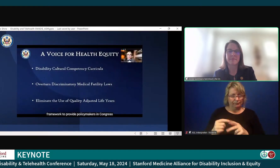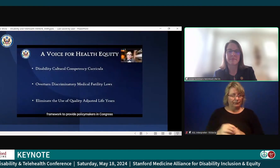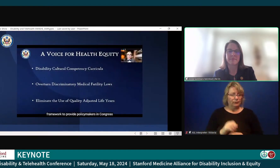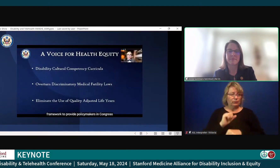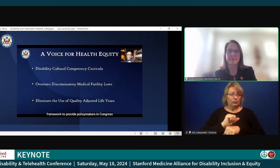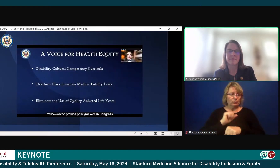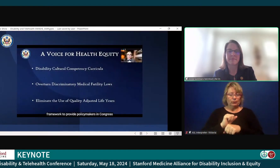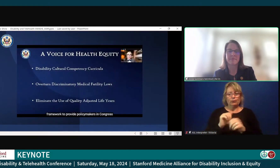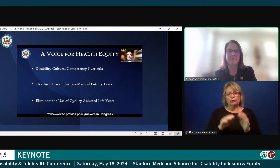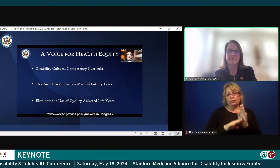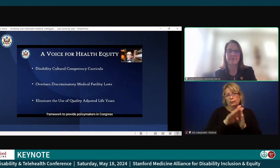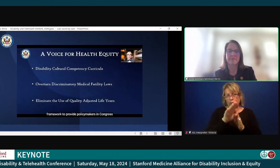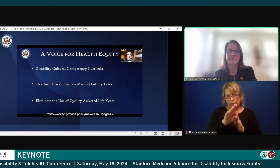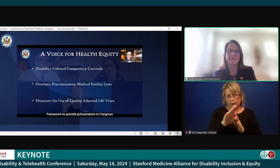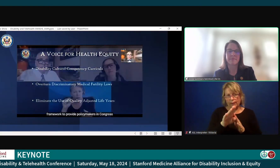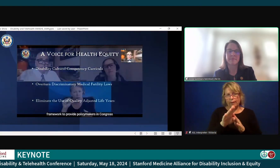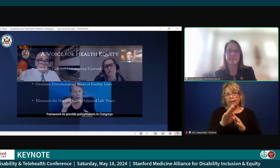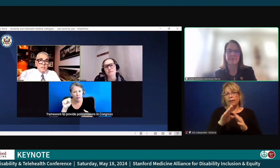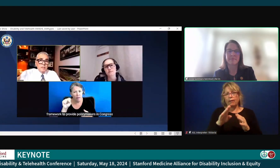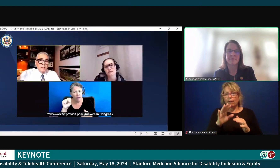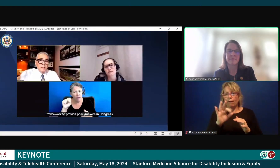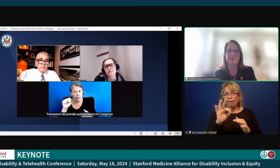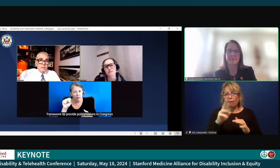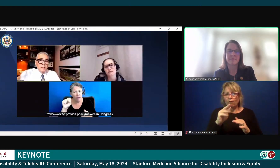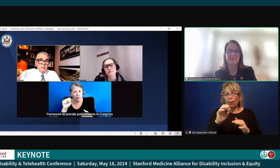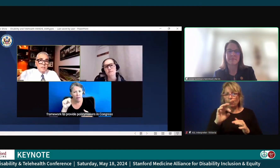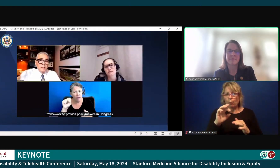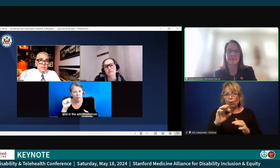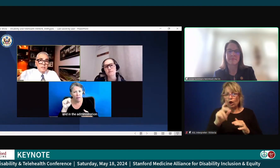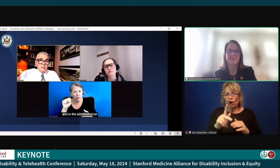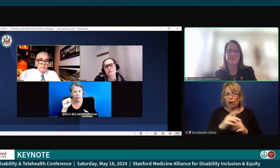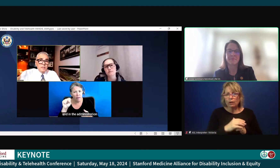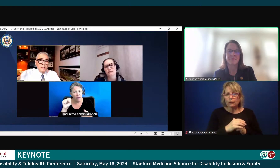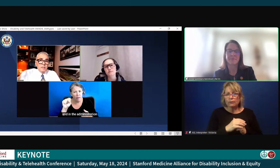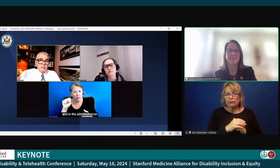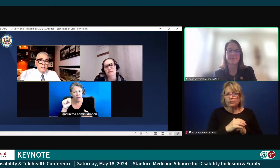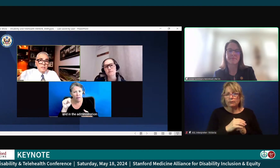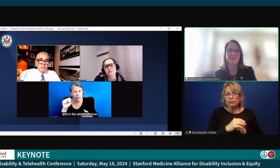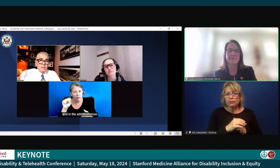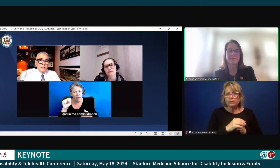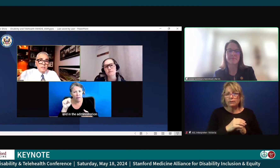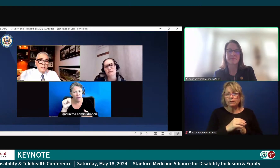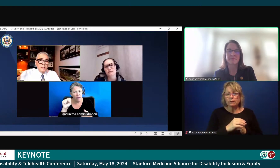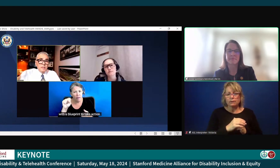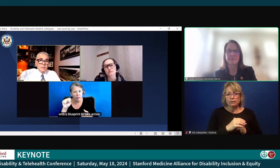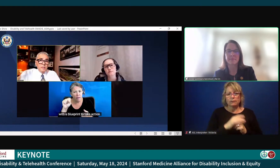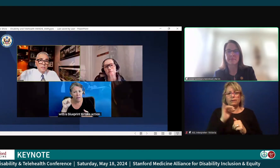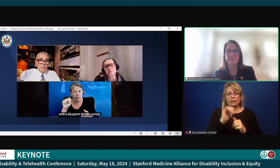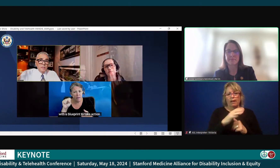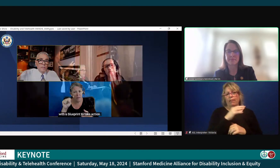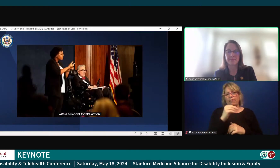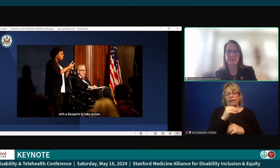health equity framework to provide policymakers in Congress and in the administration with a